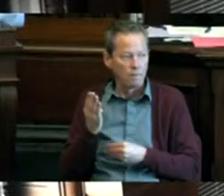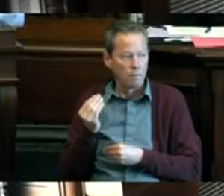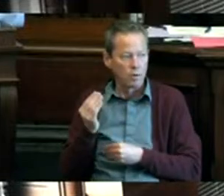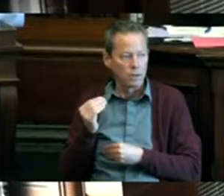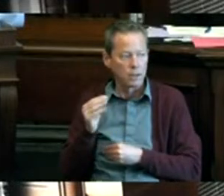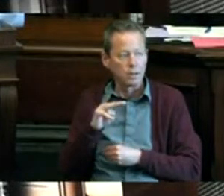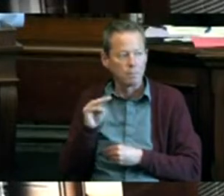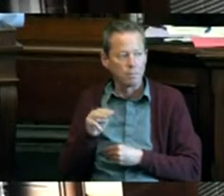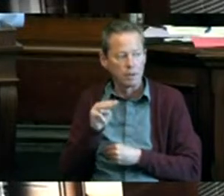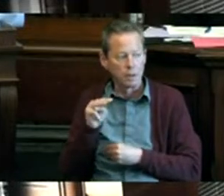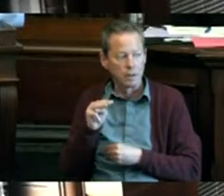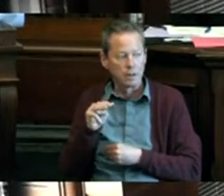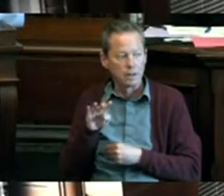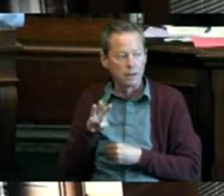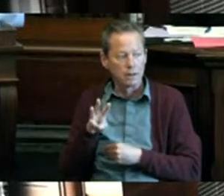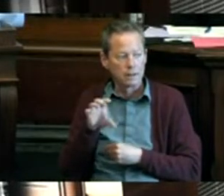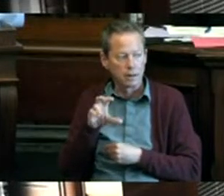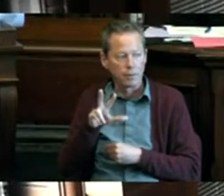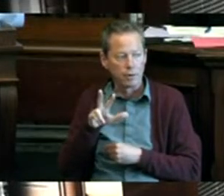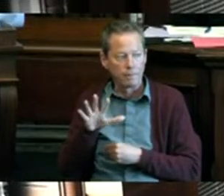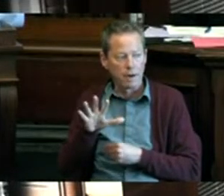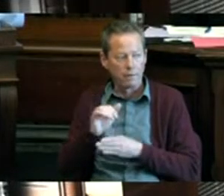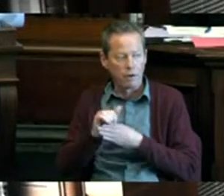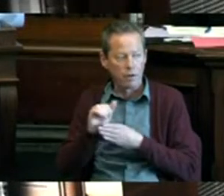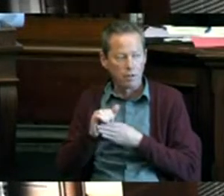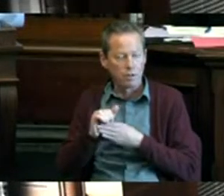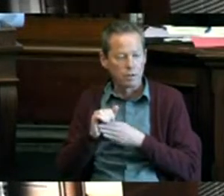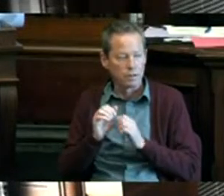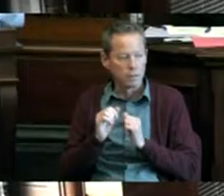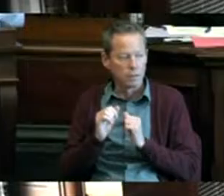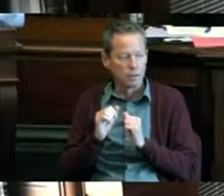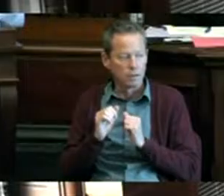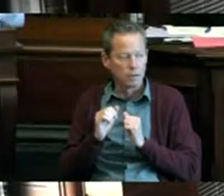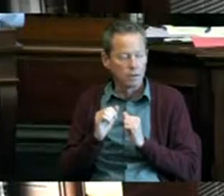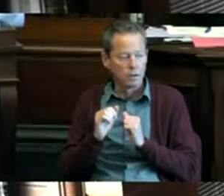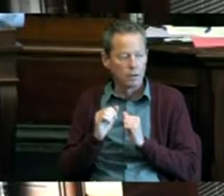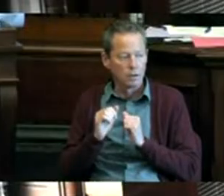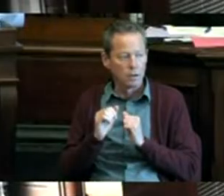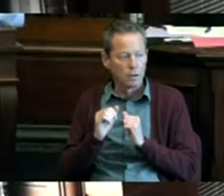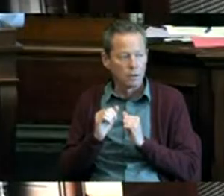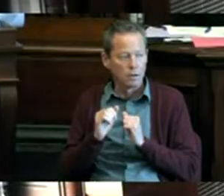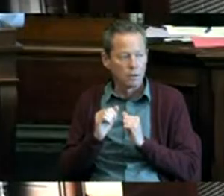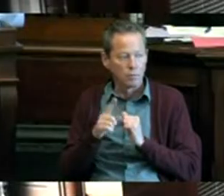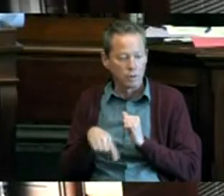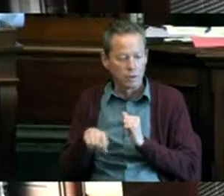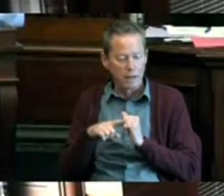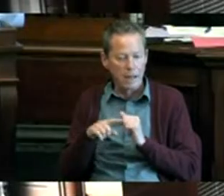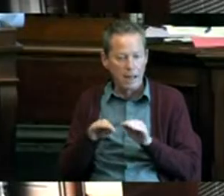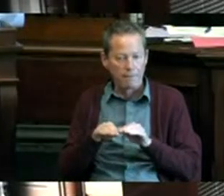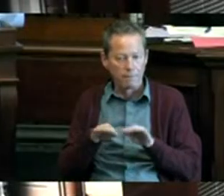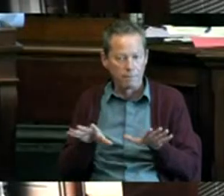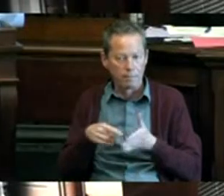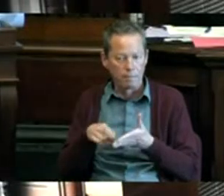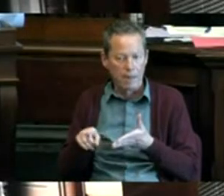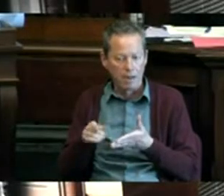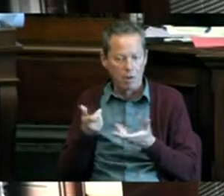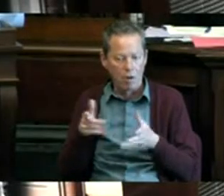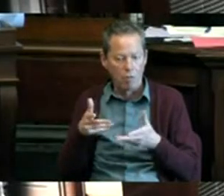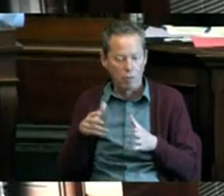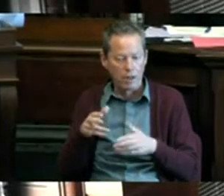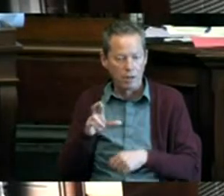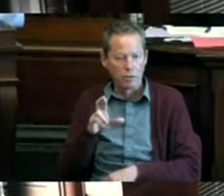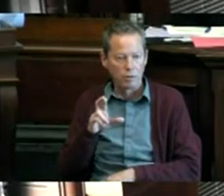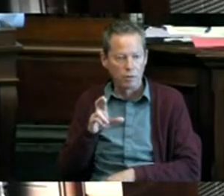school district for a total of